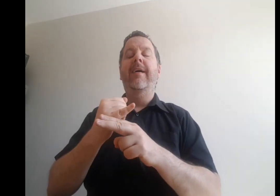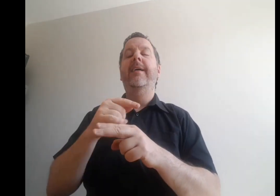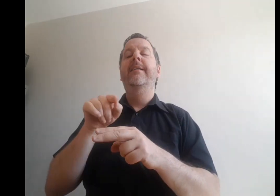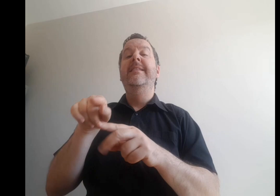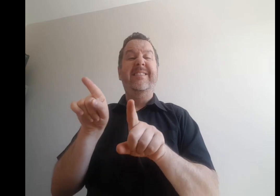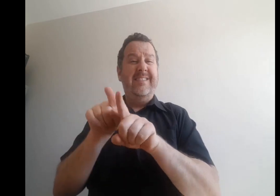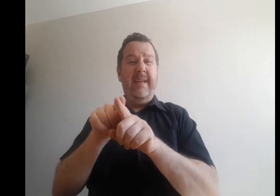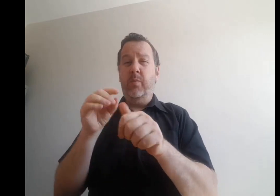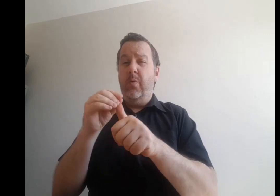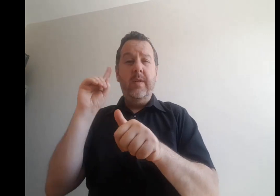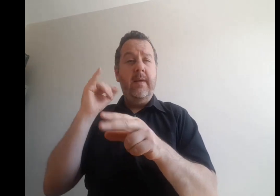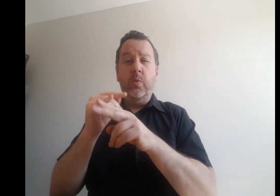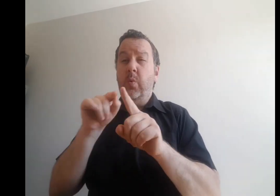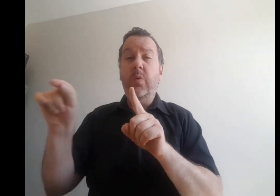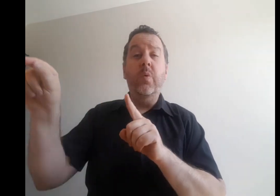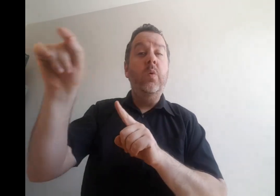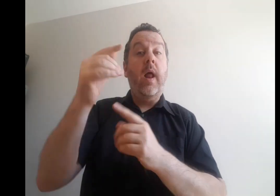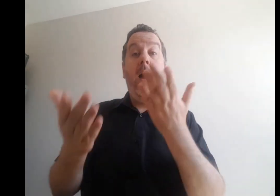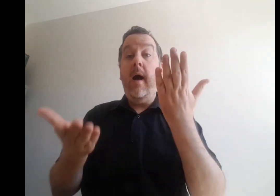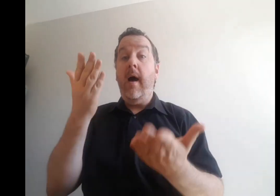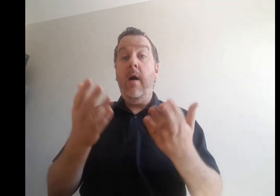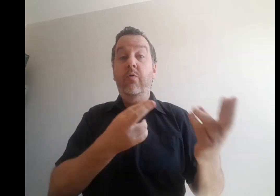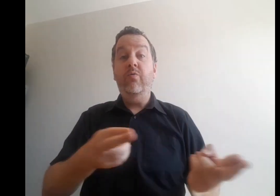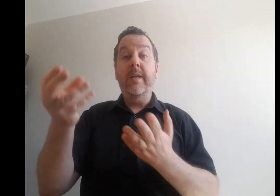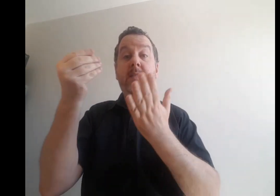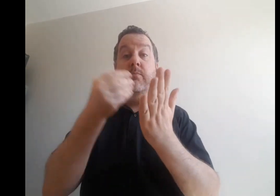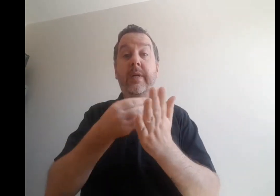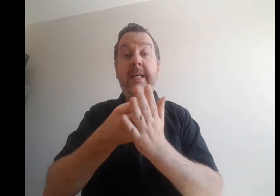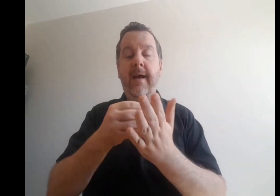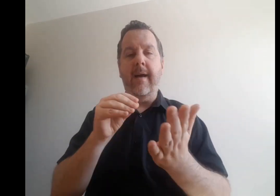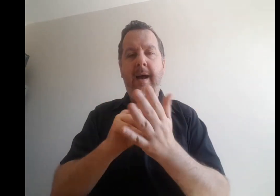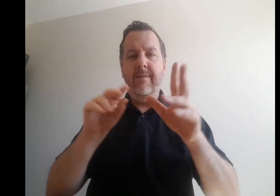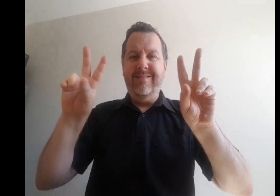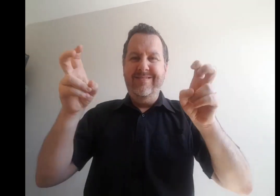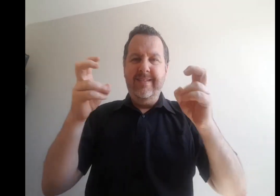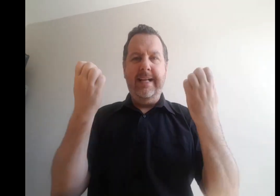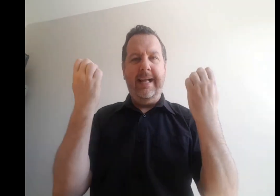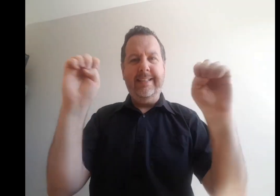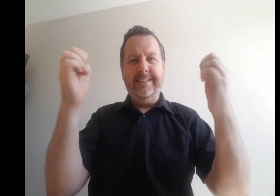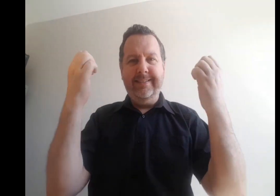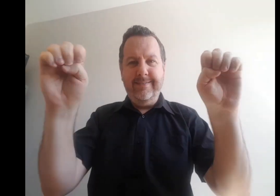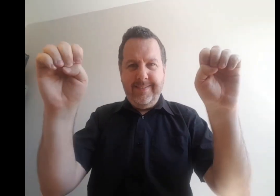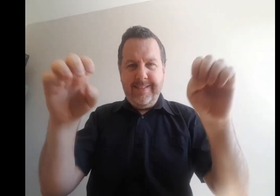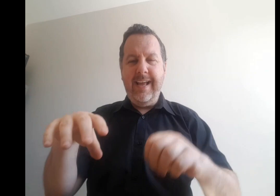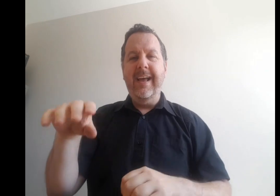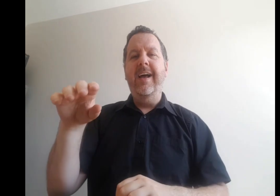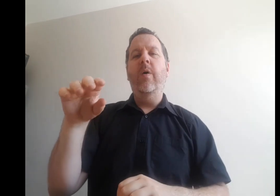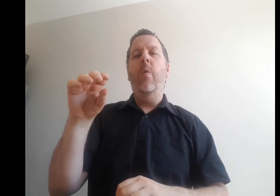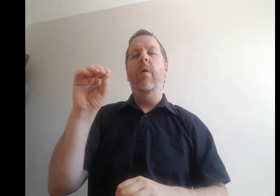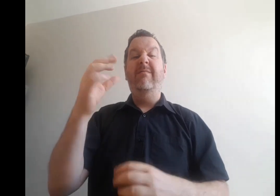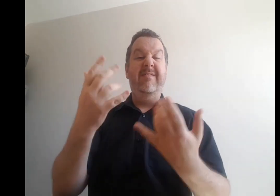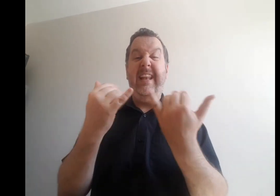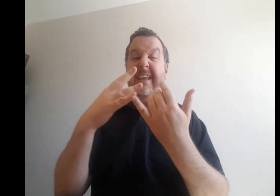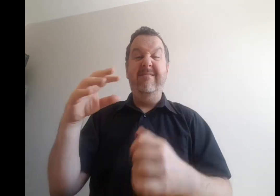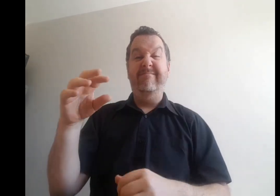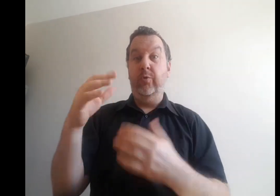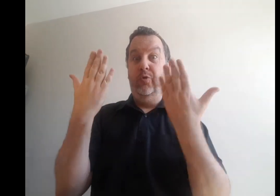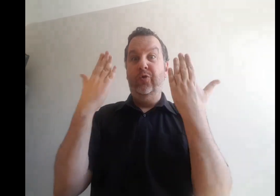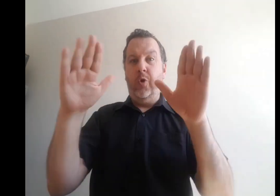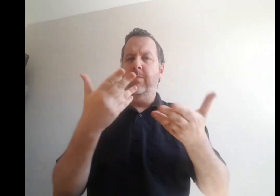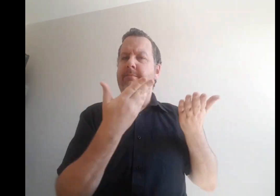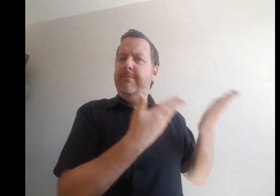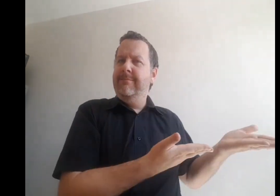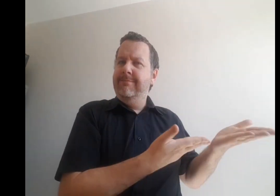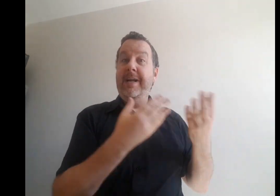had a fund raising mechanism where they went out and had "examinations" or demonstrations.